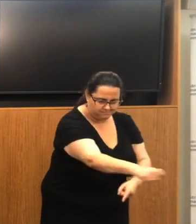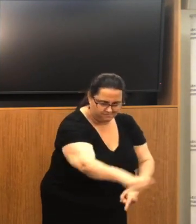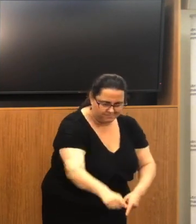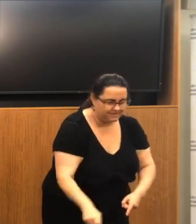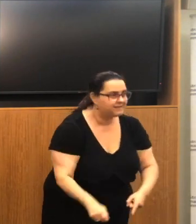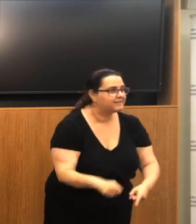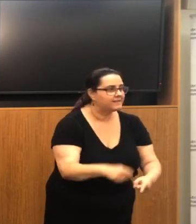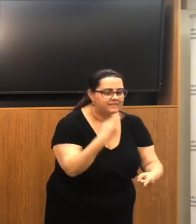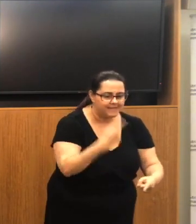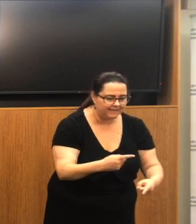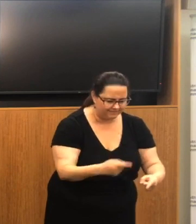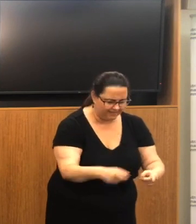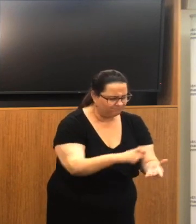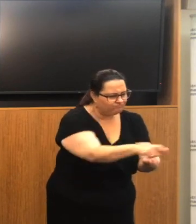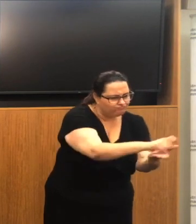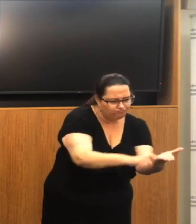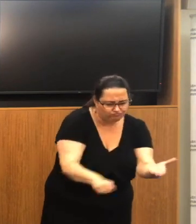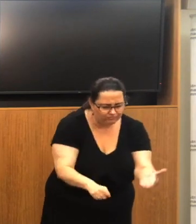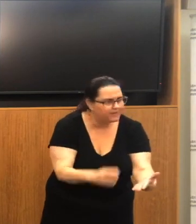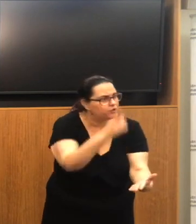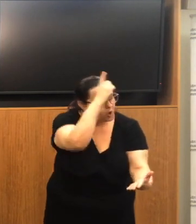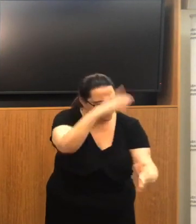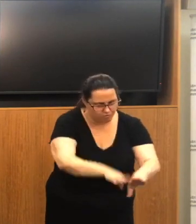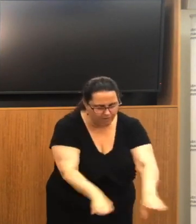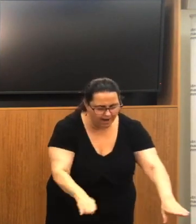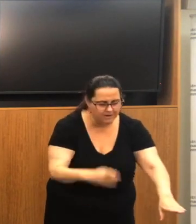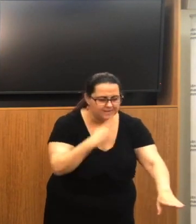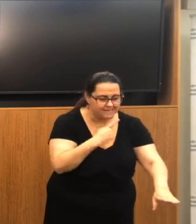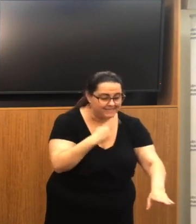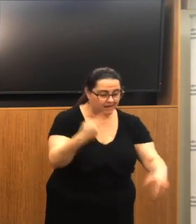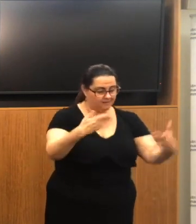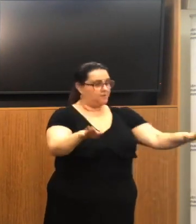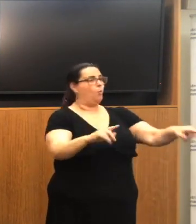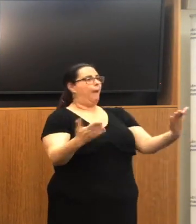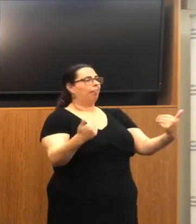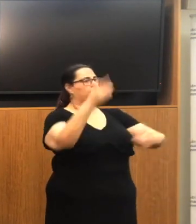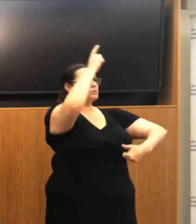and there were like arrows on the ground all the way